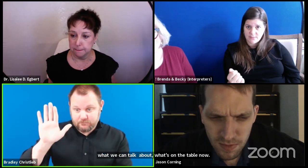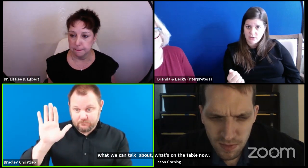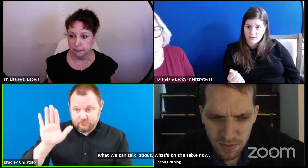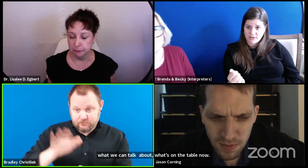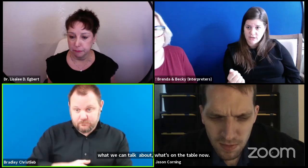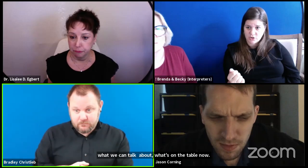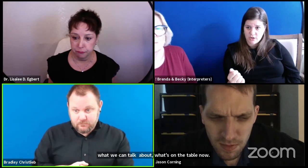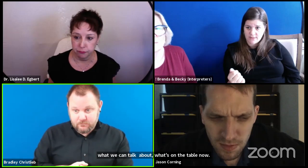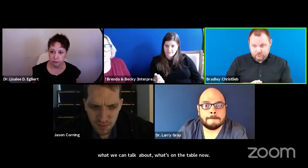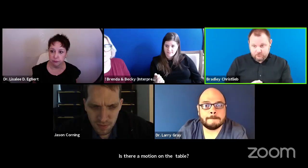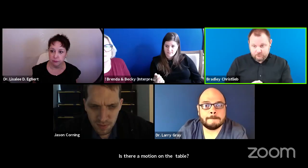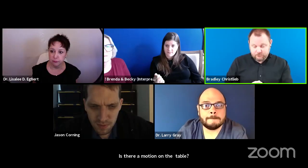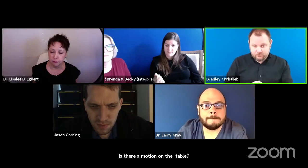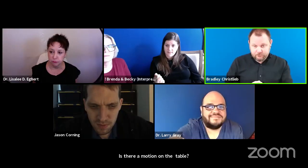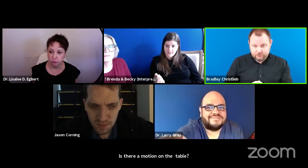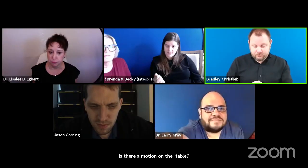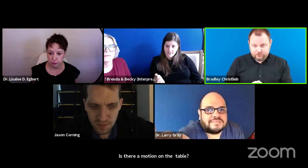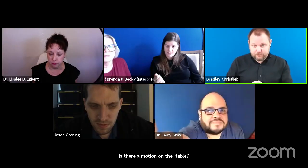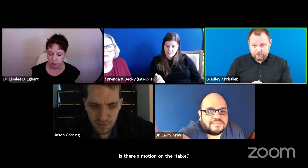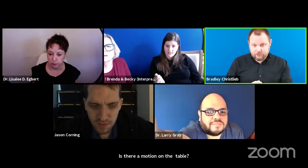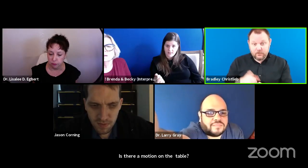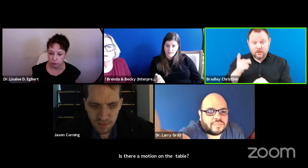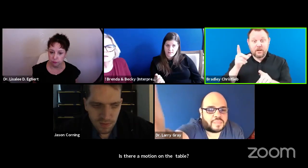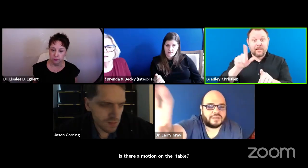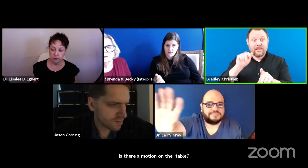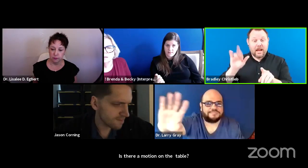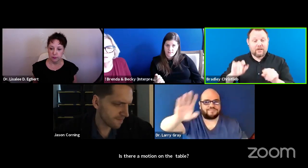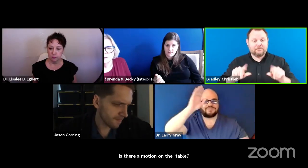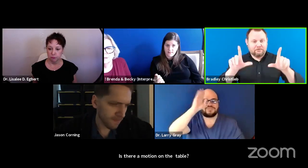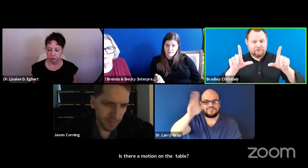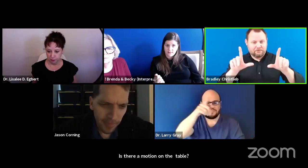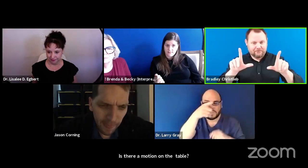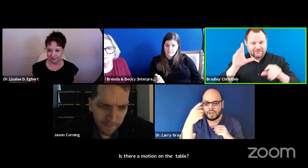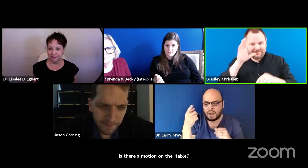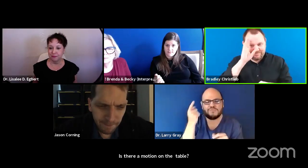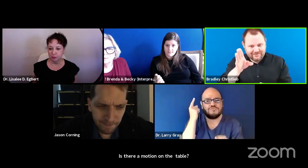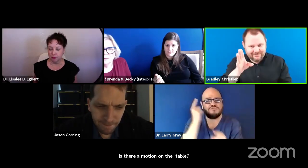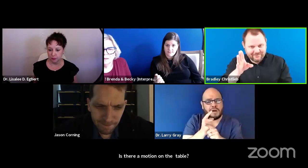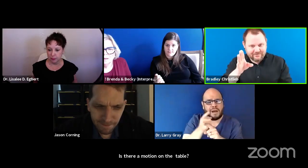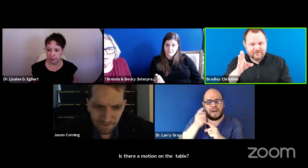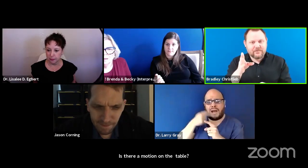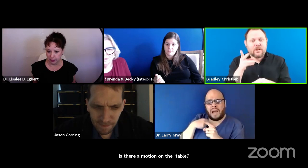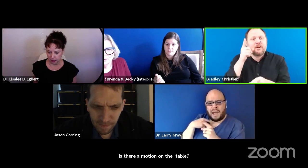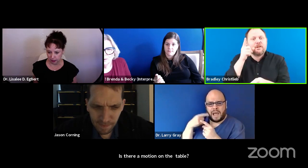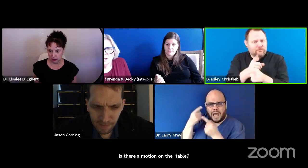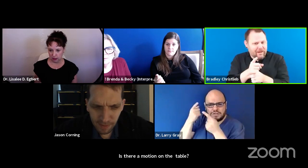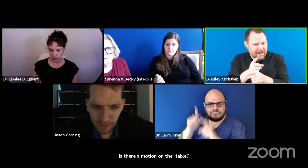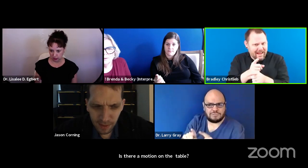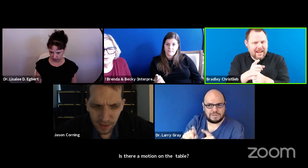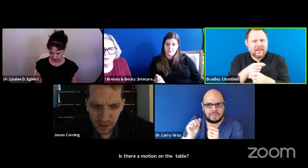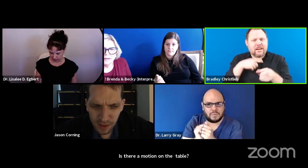Let me call on Dr. Gray. Hello. You're right.